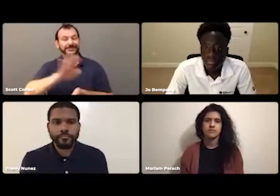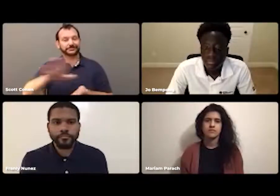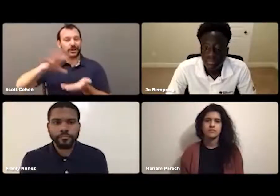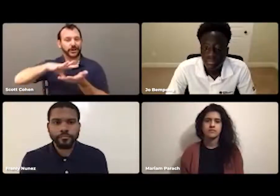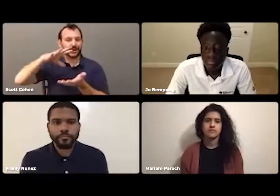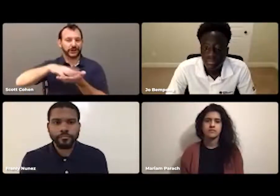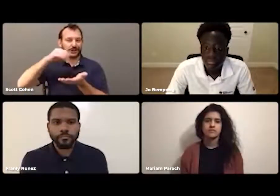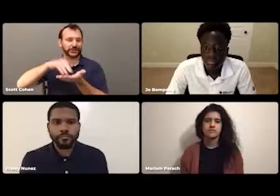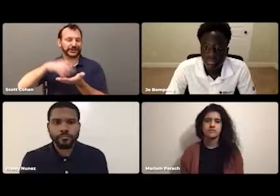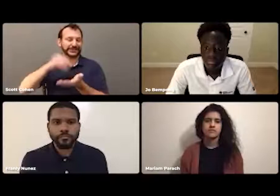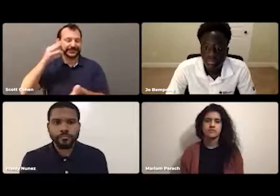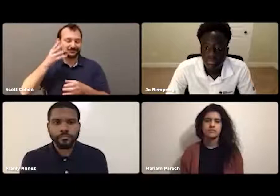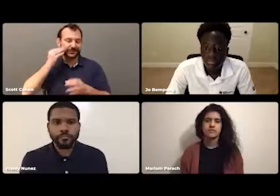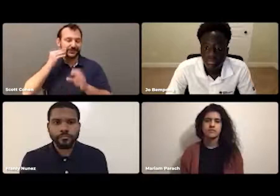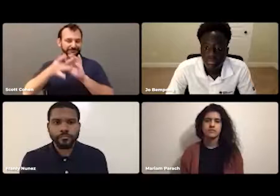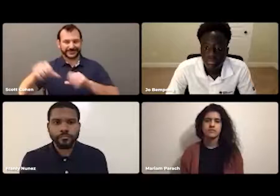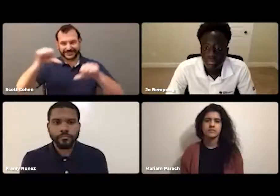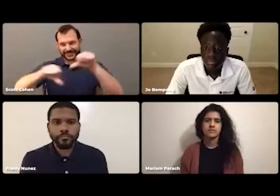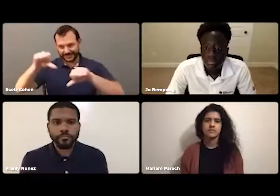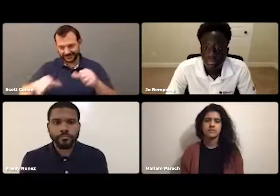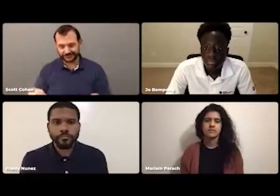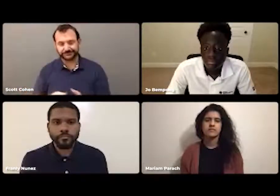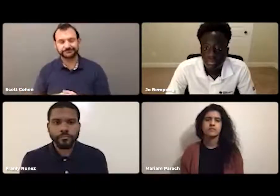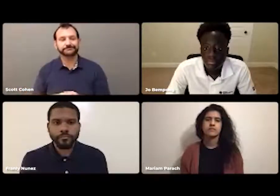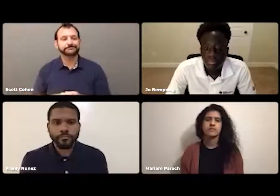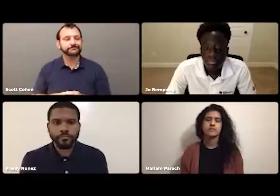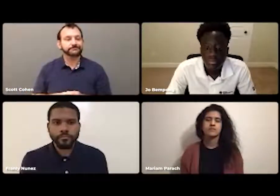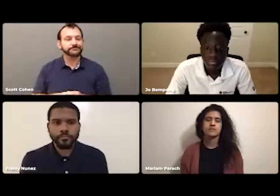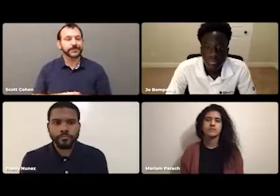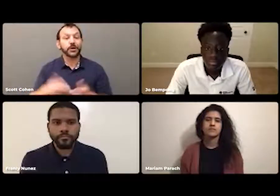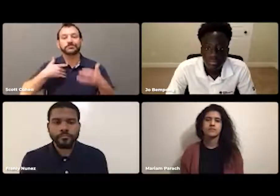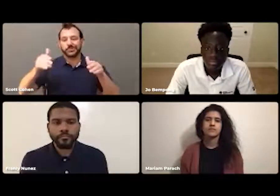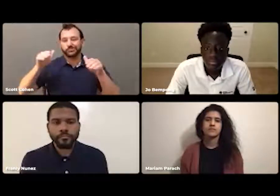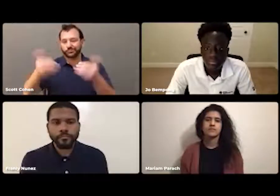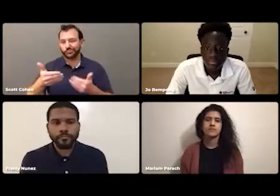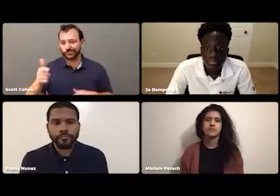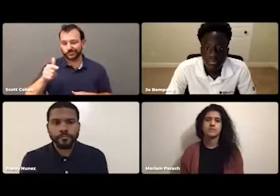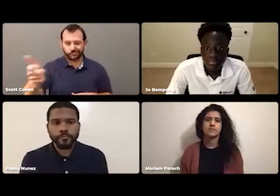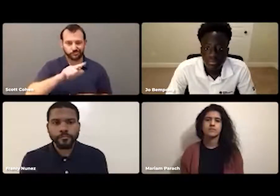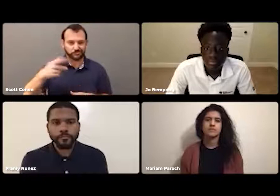My focus is on D/HH students' learning experiences with the sciences.